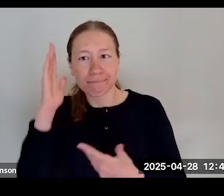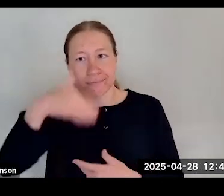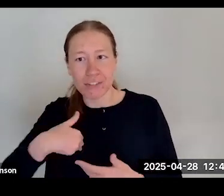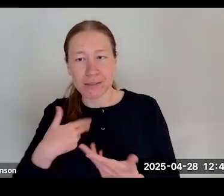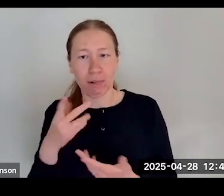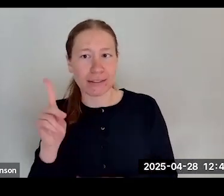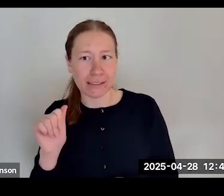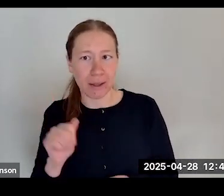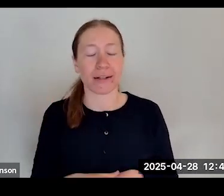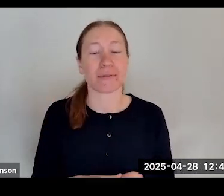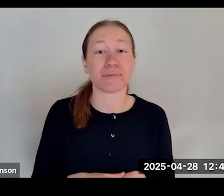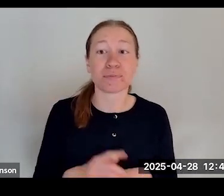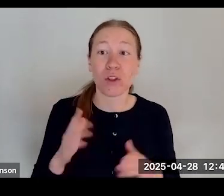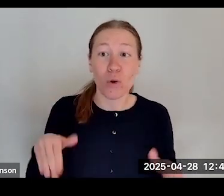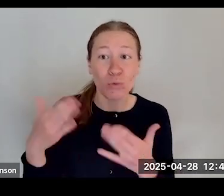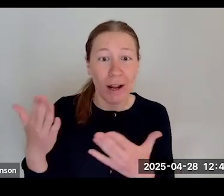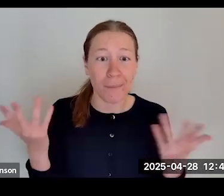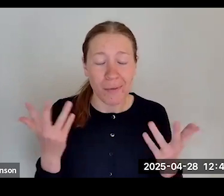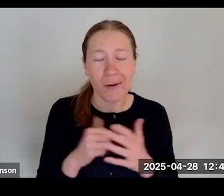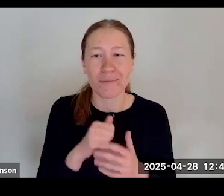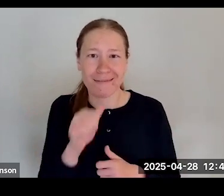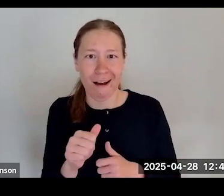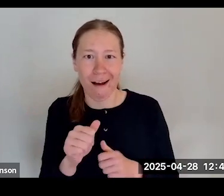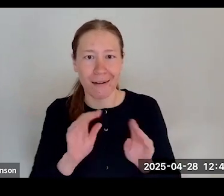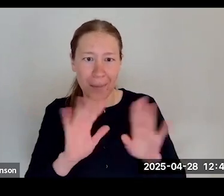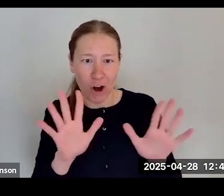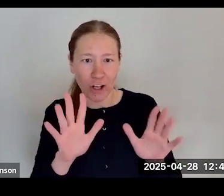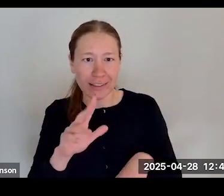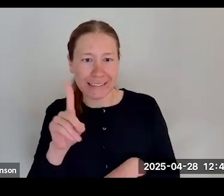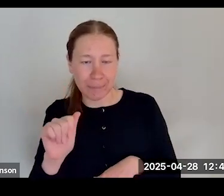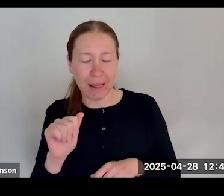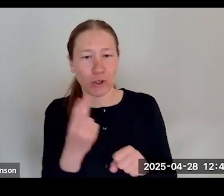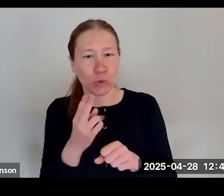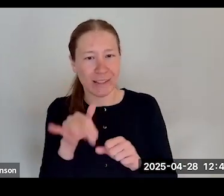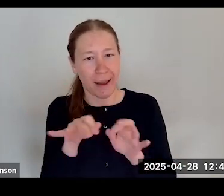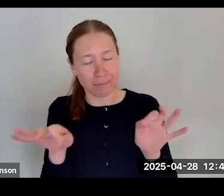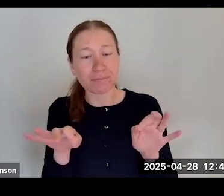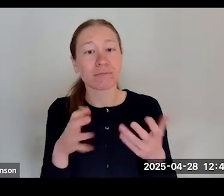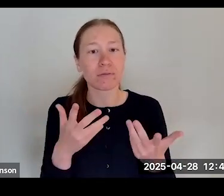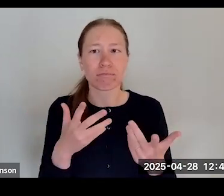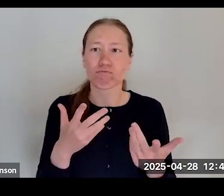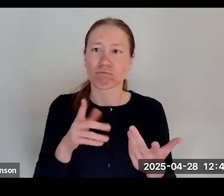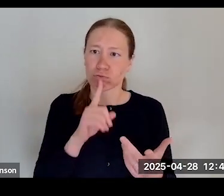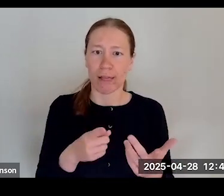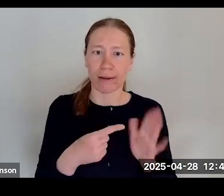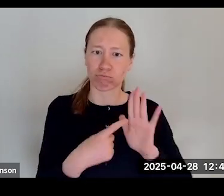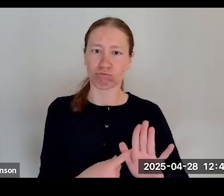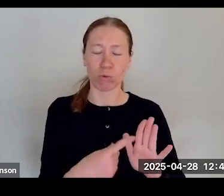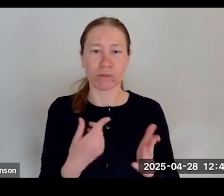It's recommended that non-apparent disability be used as this implies that the disability is just that, it's non-apparent.